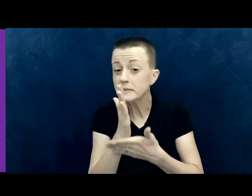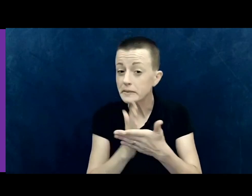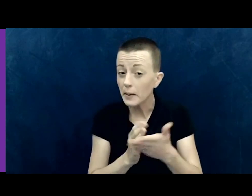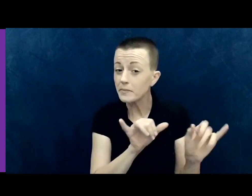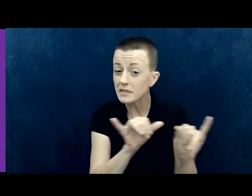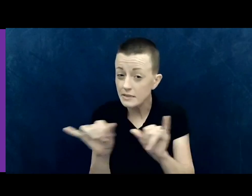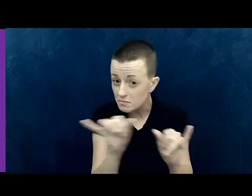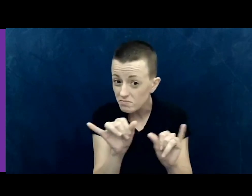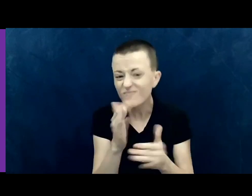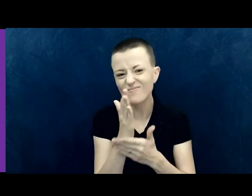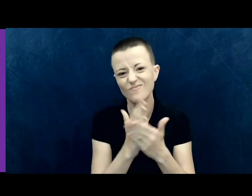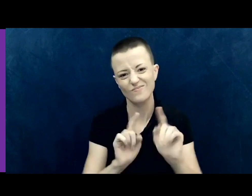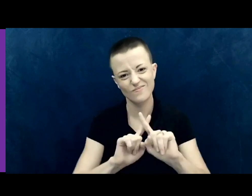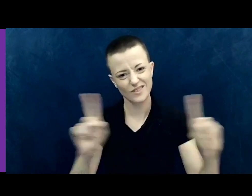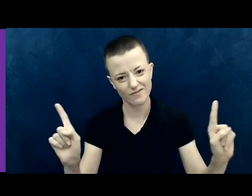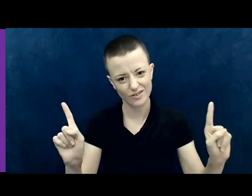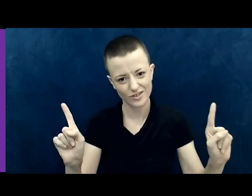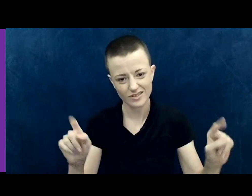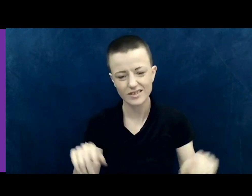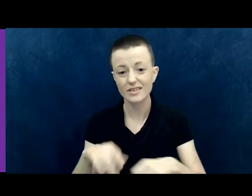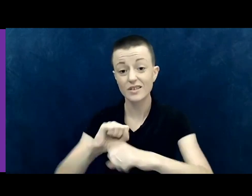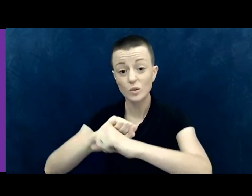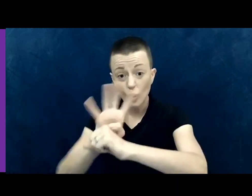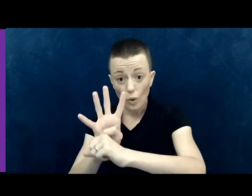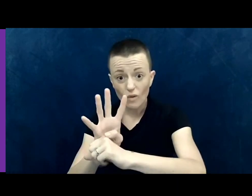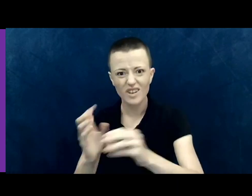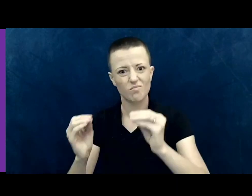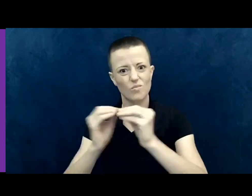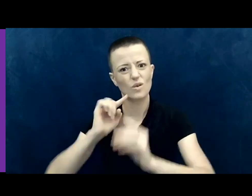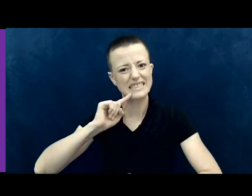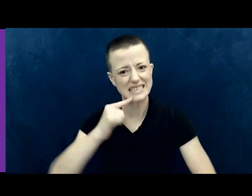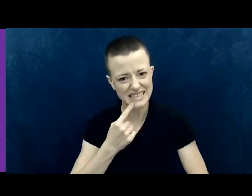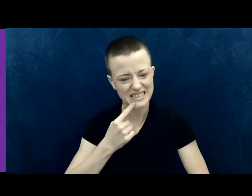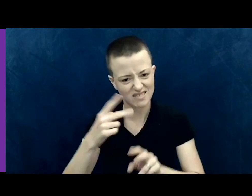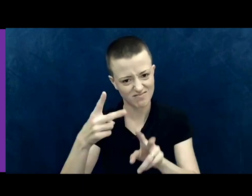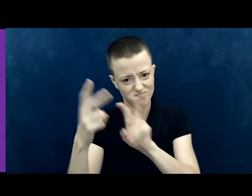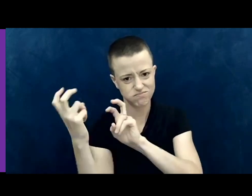such as: the severity of illness and the risk of death is greater with COVID-19,